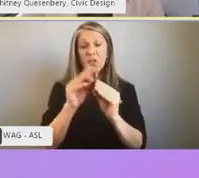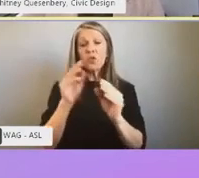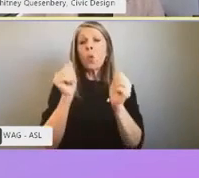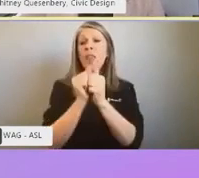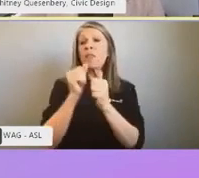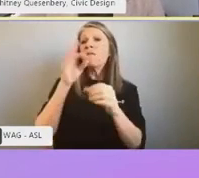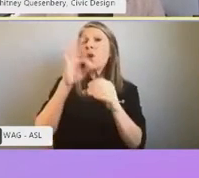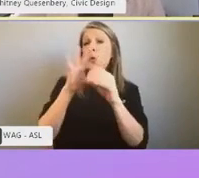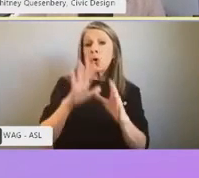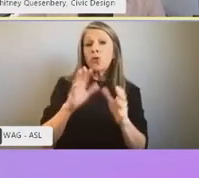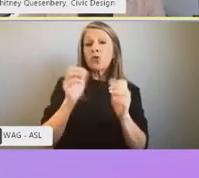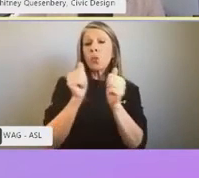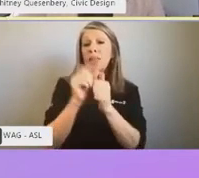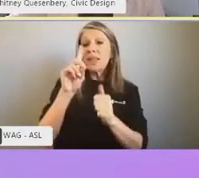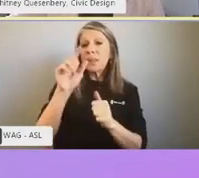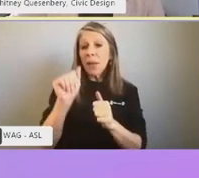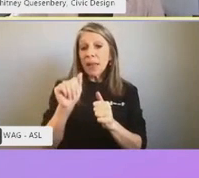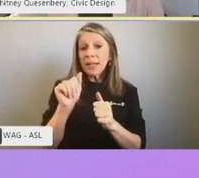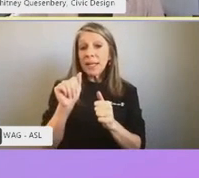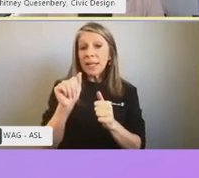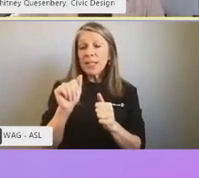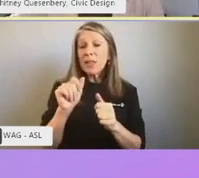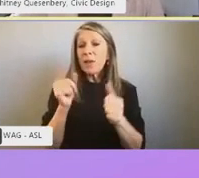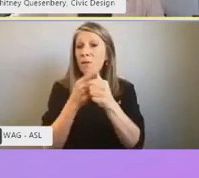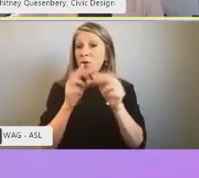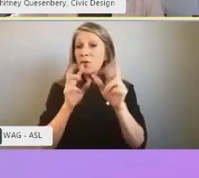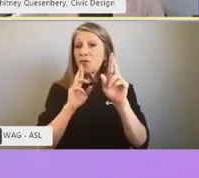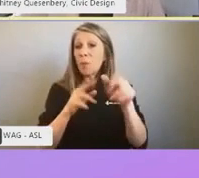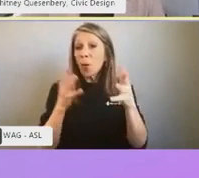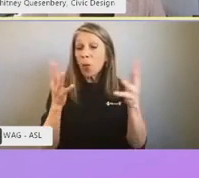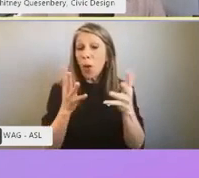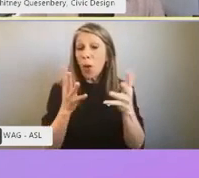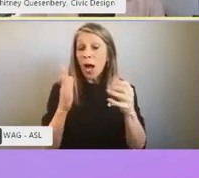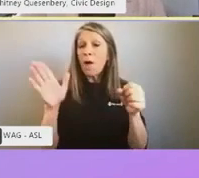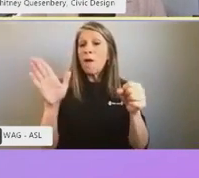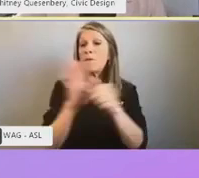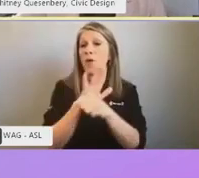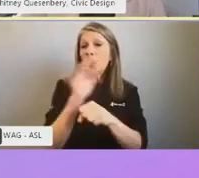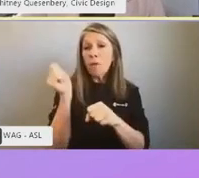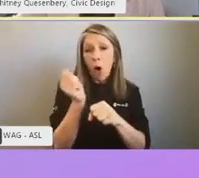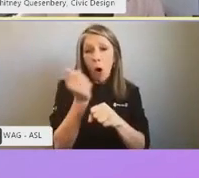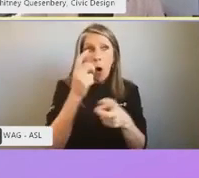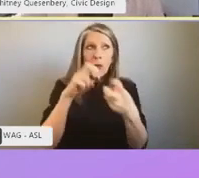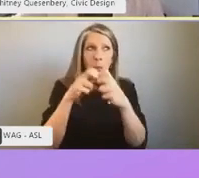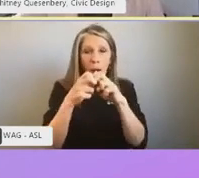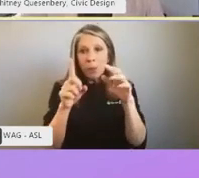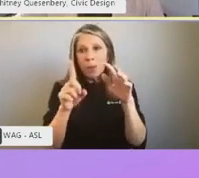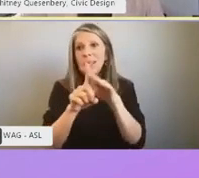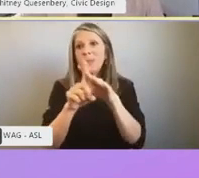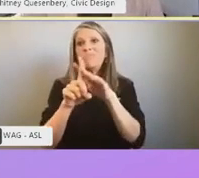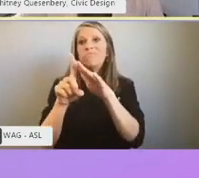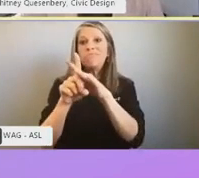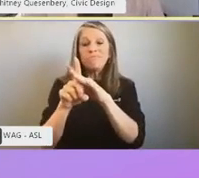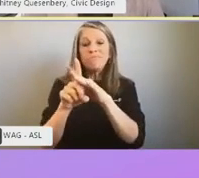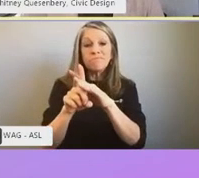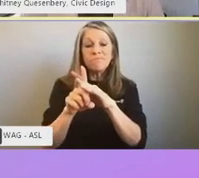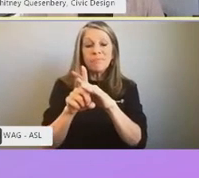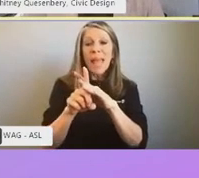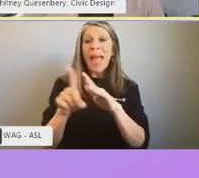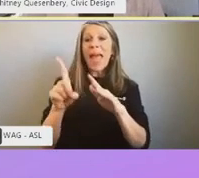of the accessibility testing, by doing some actual voting sessions with voters with disabilities and reporting back on that. The first report